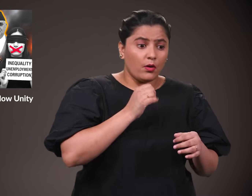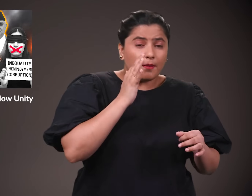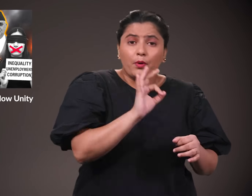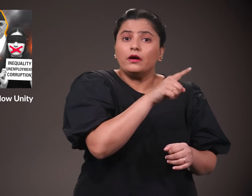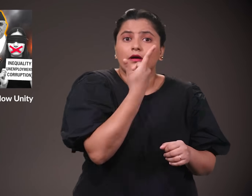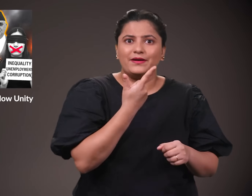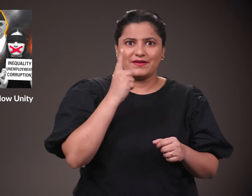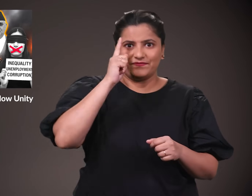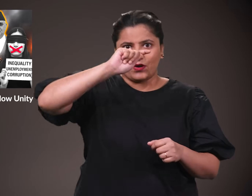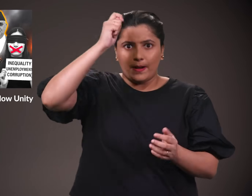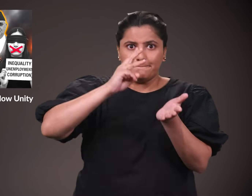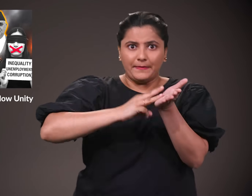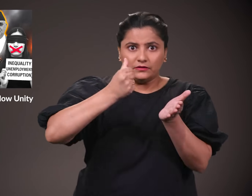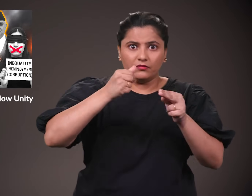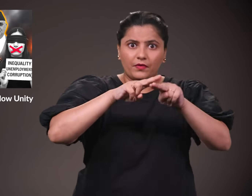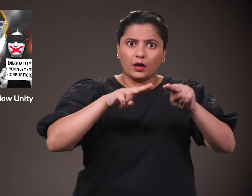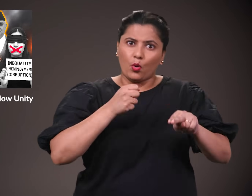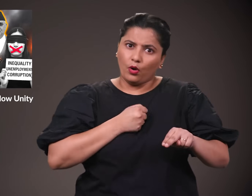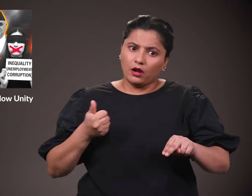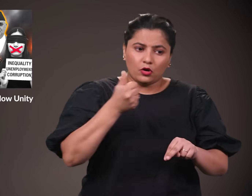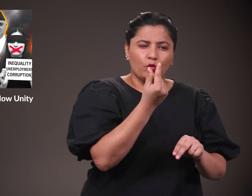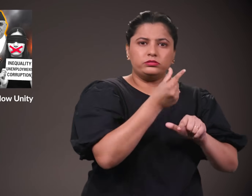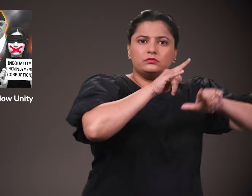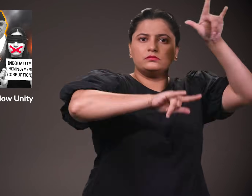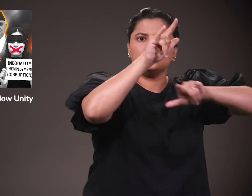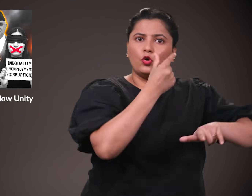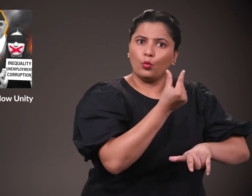They appoint their own members as foreign ministers, allowing them to travel abroad.